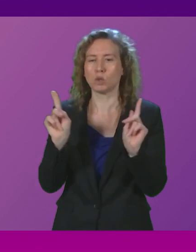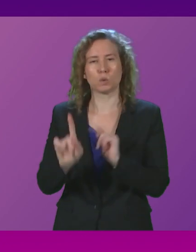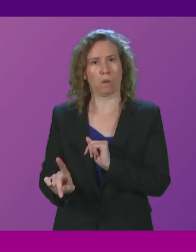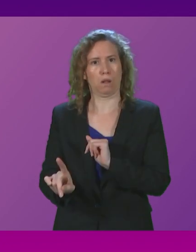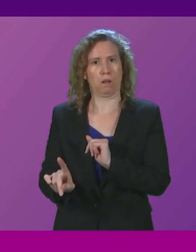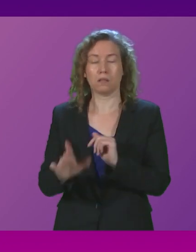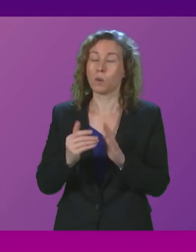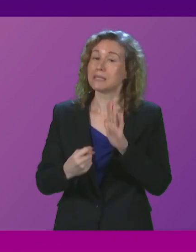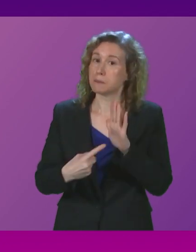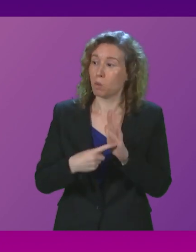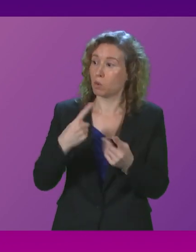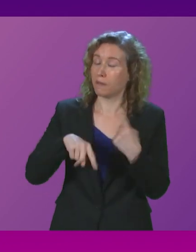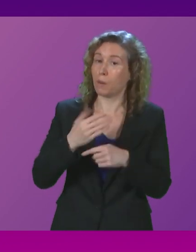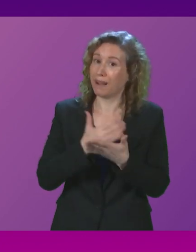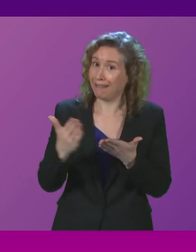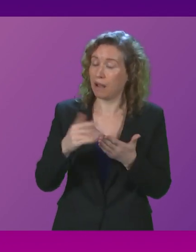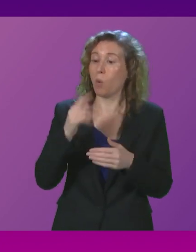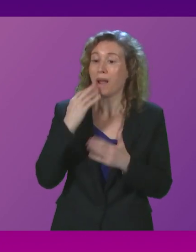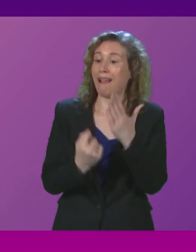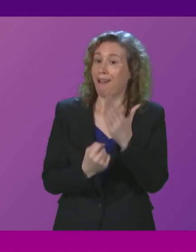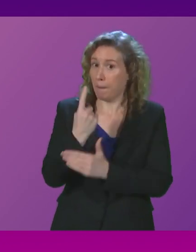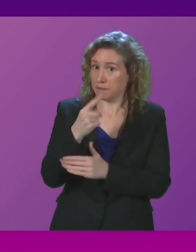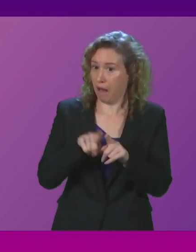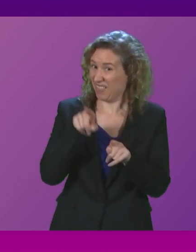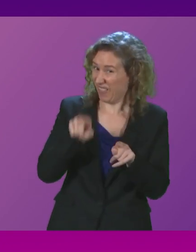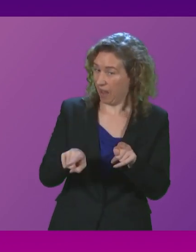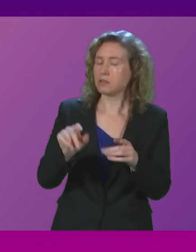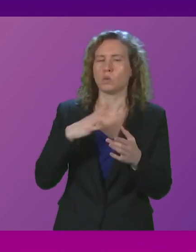is important that, where such cases occur, they are properly looked into.